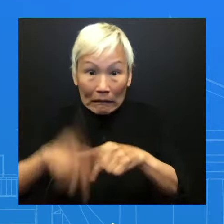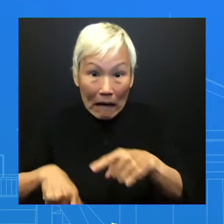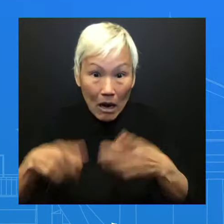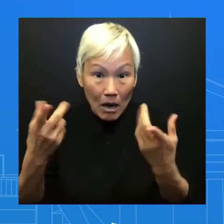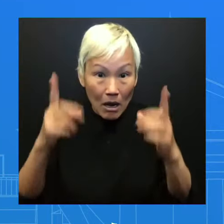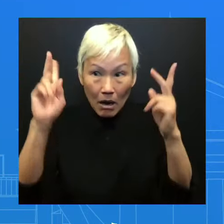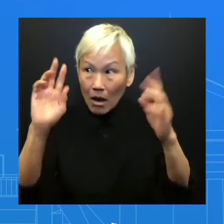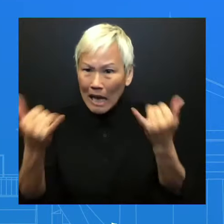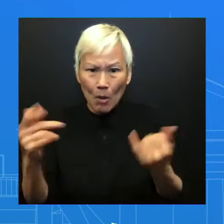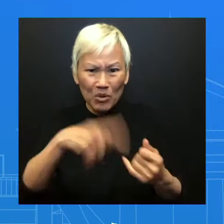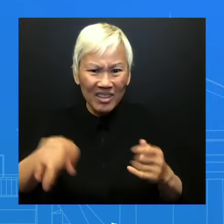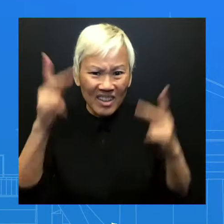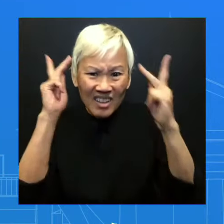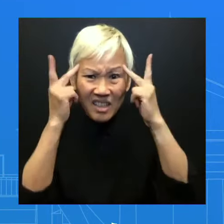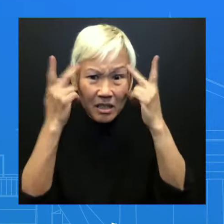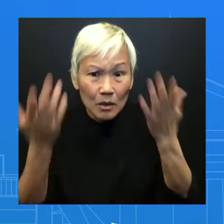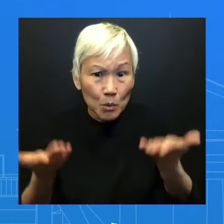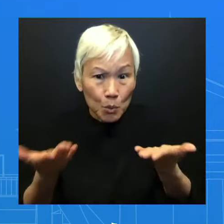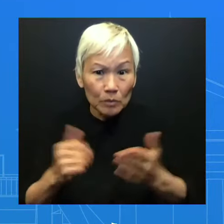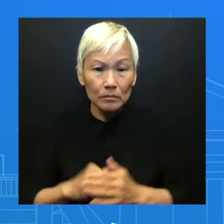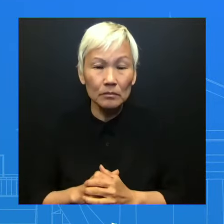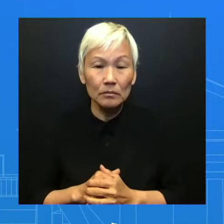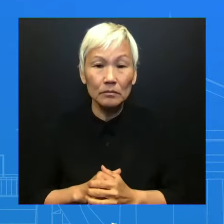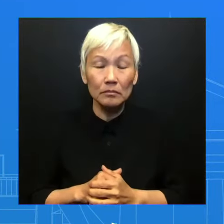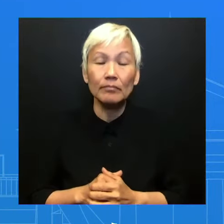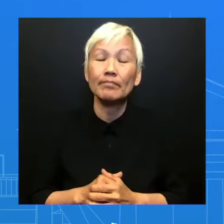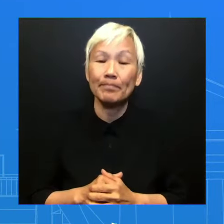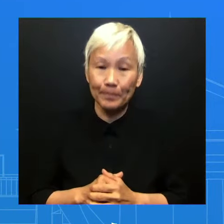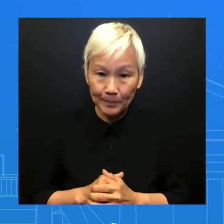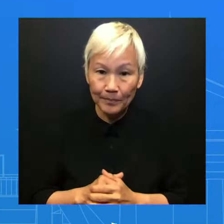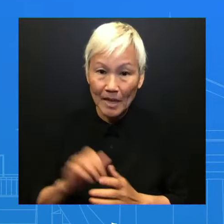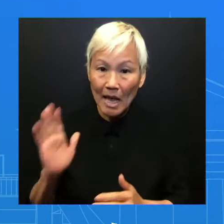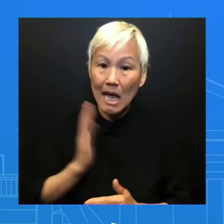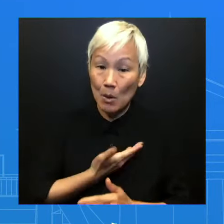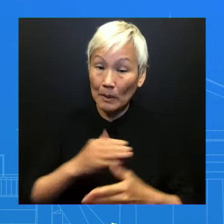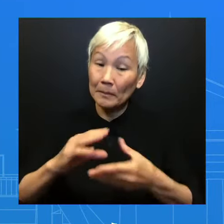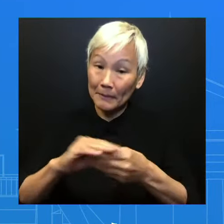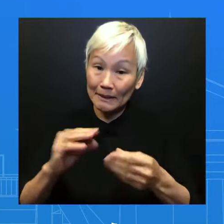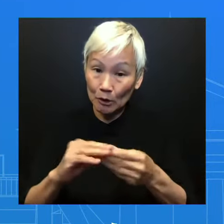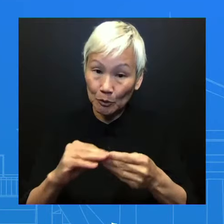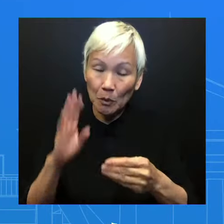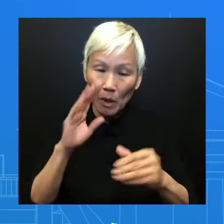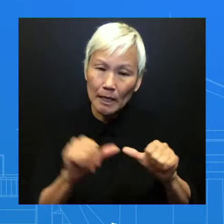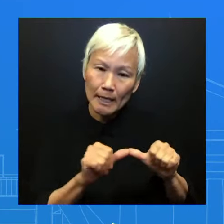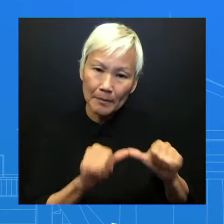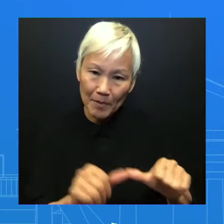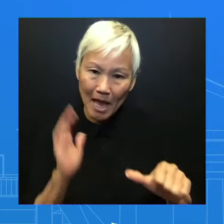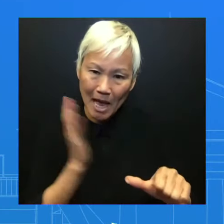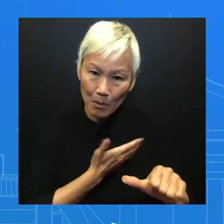it has been very clear that we are standing -- this is a President that's standing up against what Republicans themselves are saying